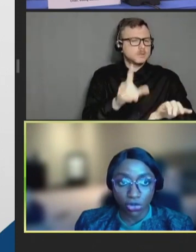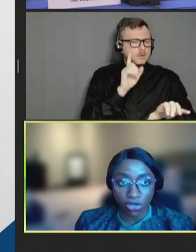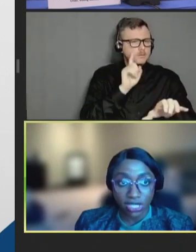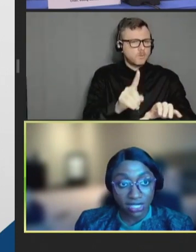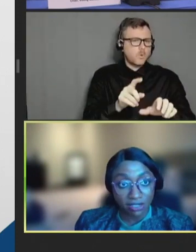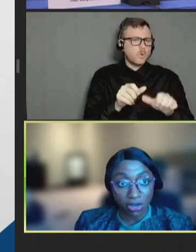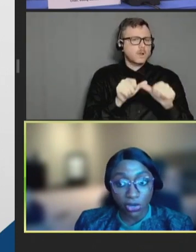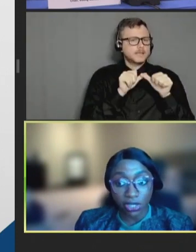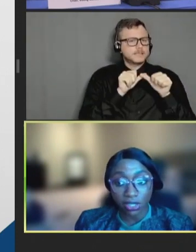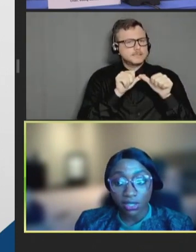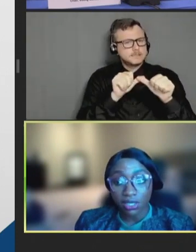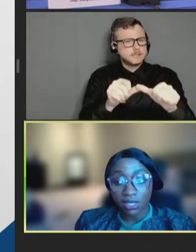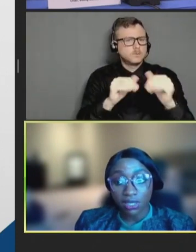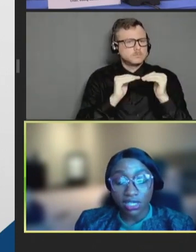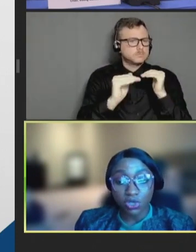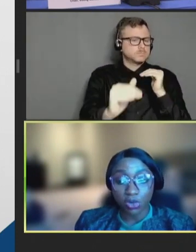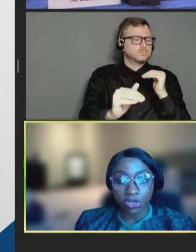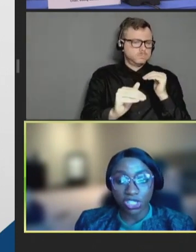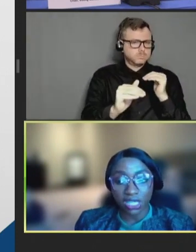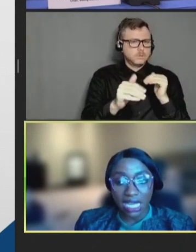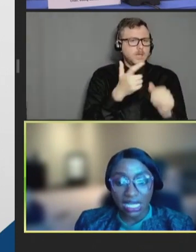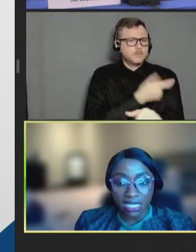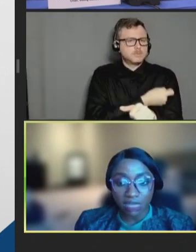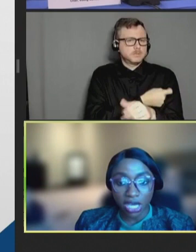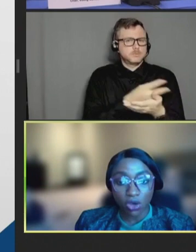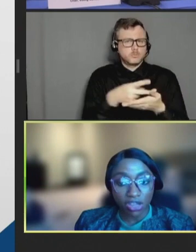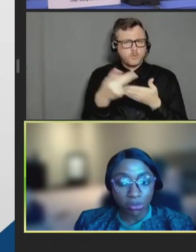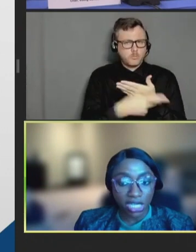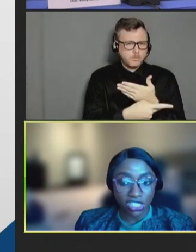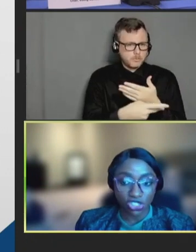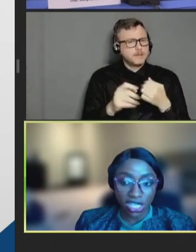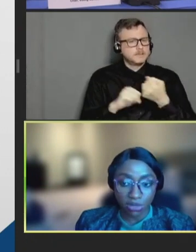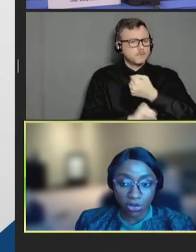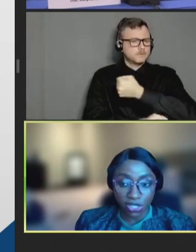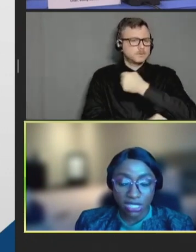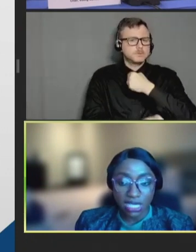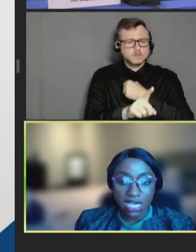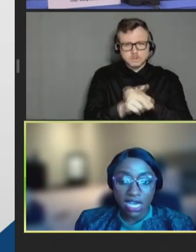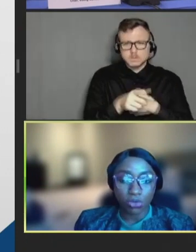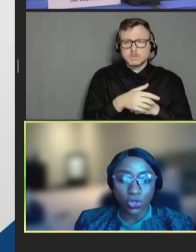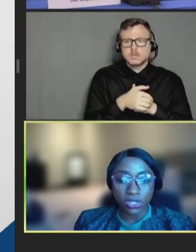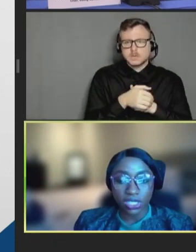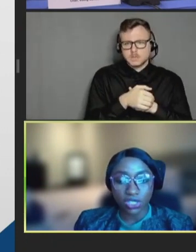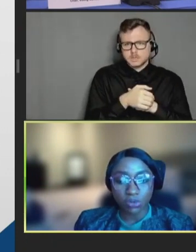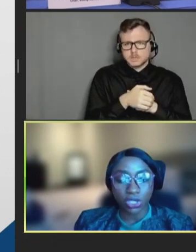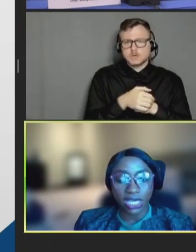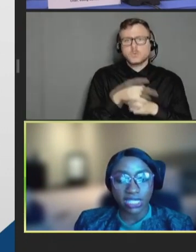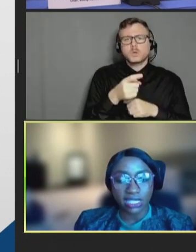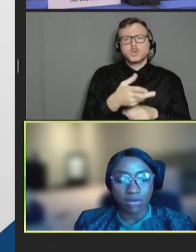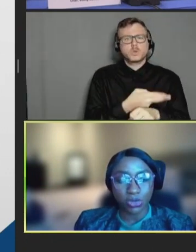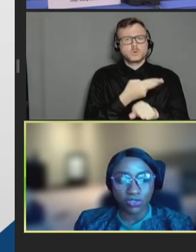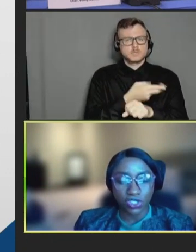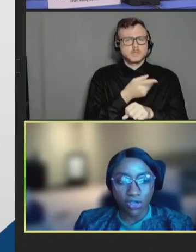progress as a framework. This was published in "The Lancet" by other immunization experts. And we used this to spotlight the examples of the